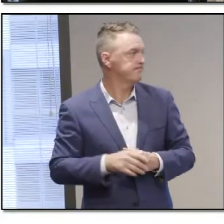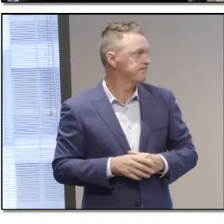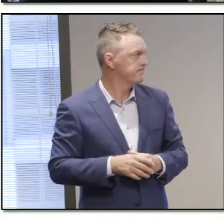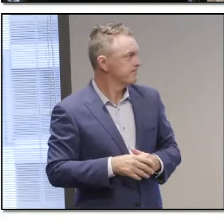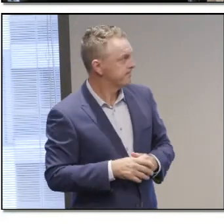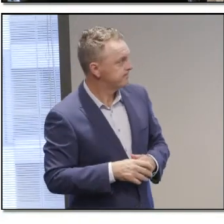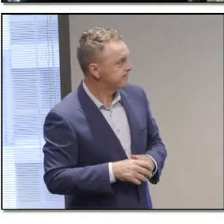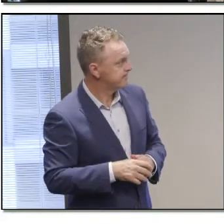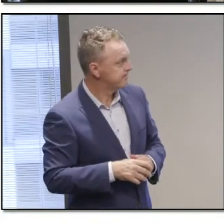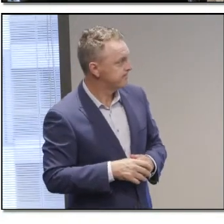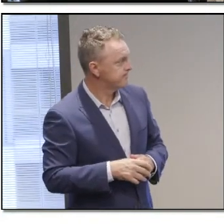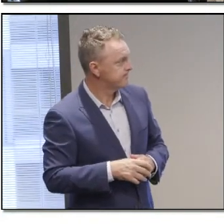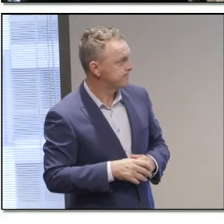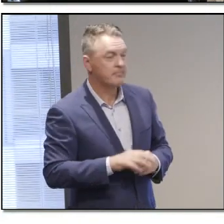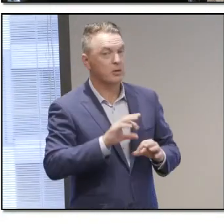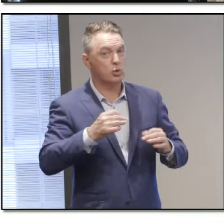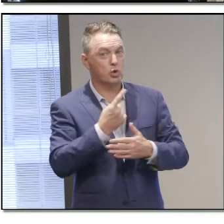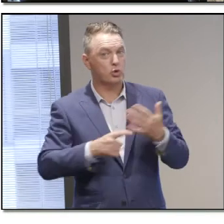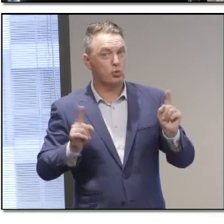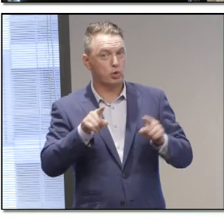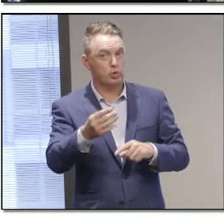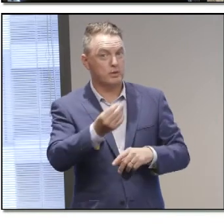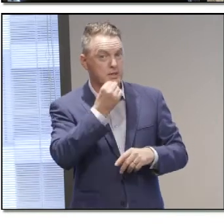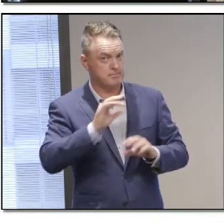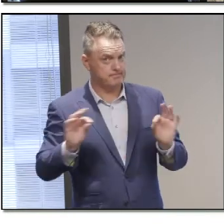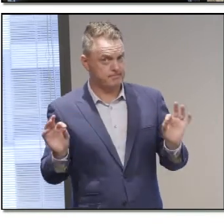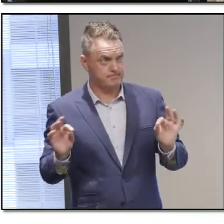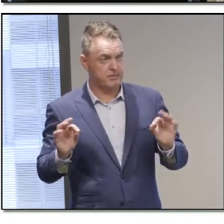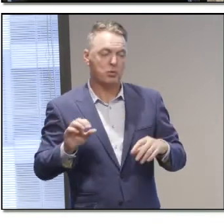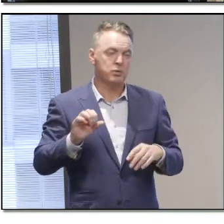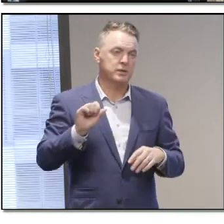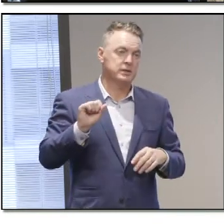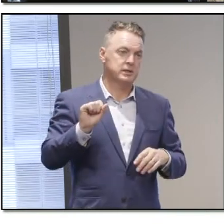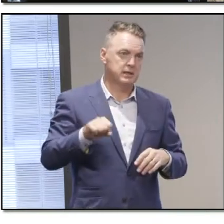isn't just what you eat. Well, it is, but not necessarily the calories.